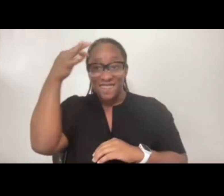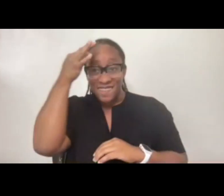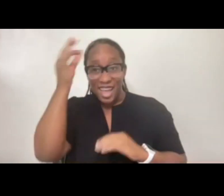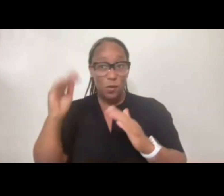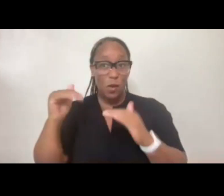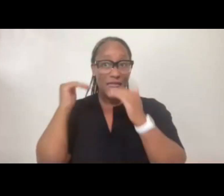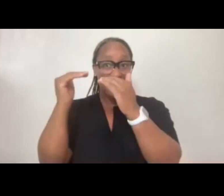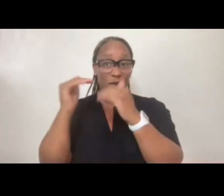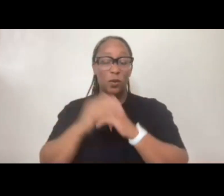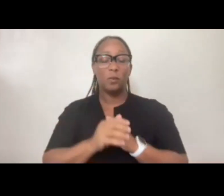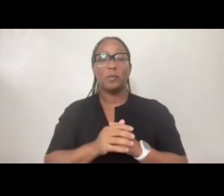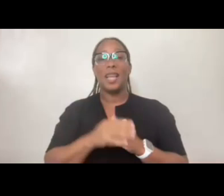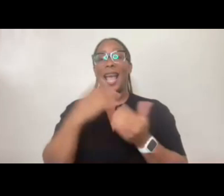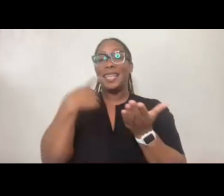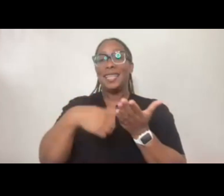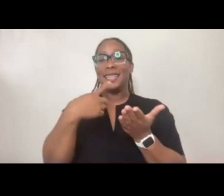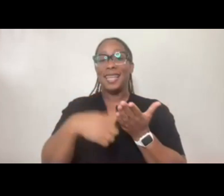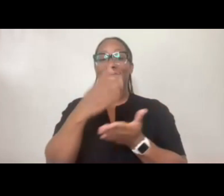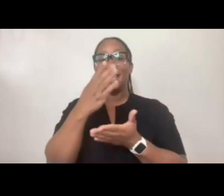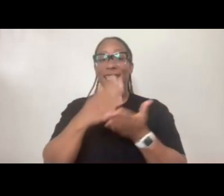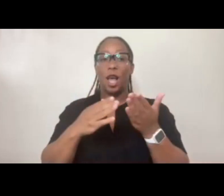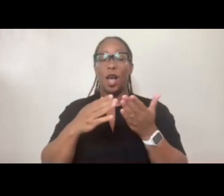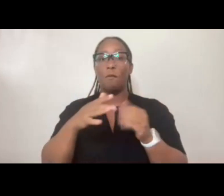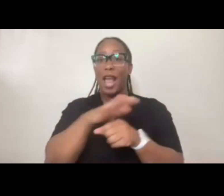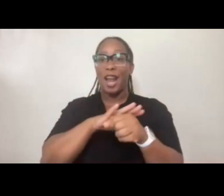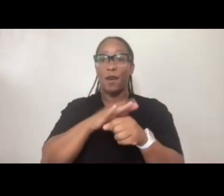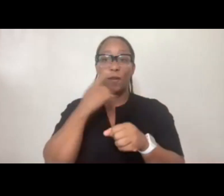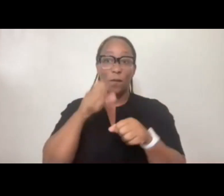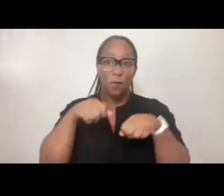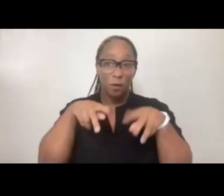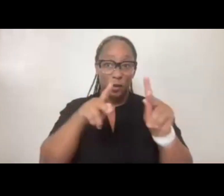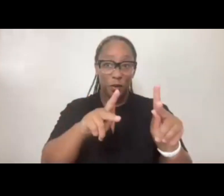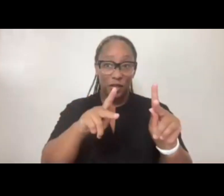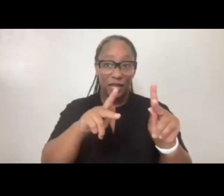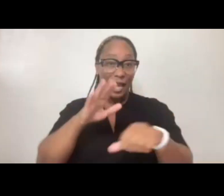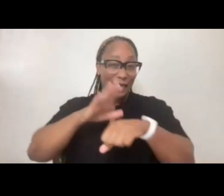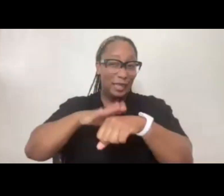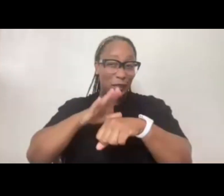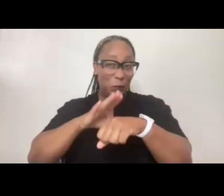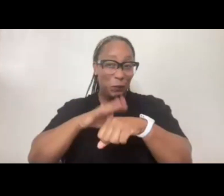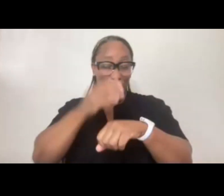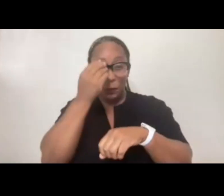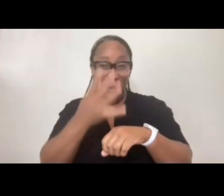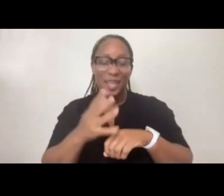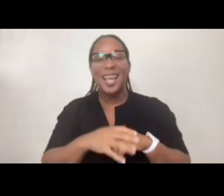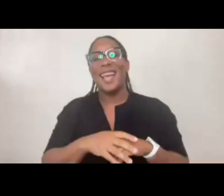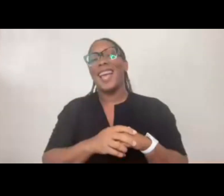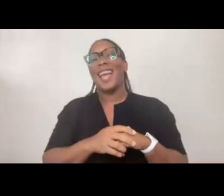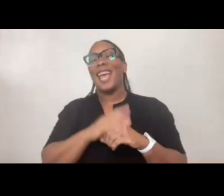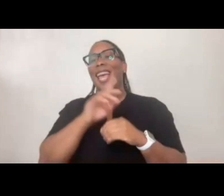Talk about some opportunity areas and the spoiler alert there is it's all about